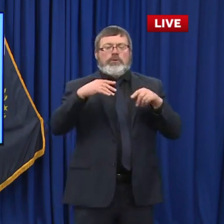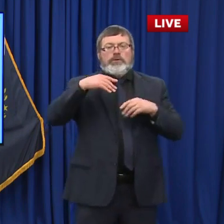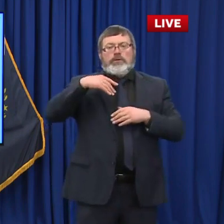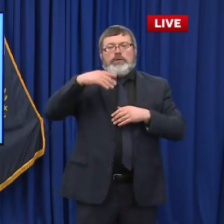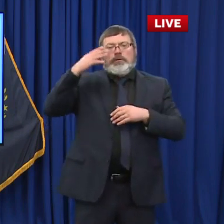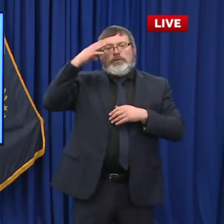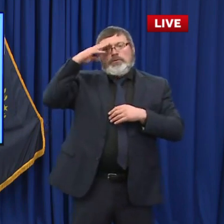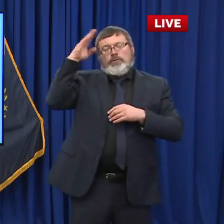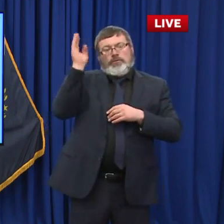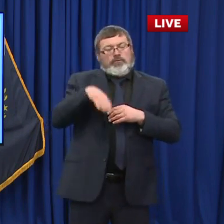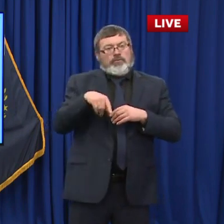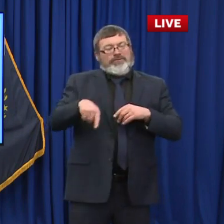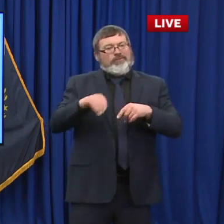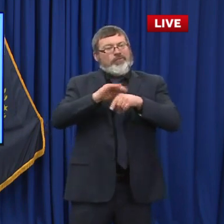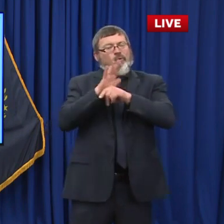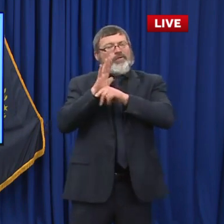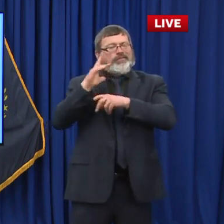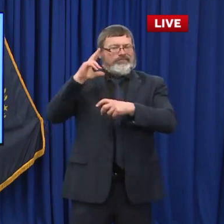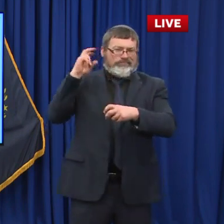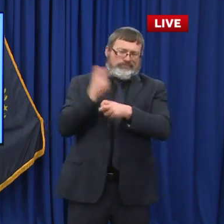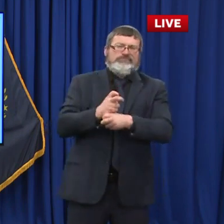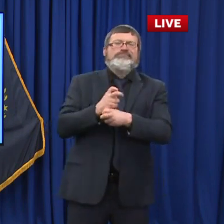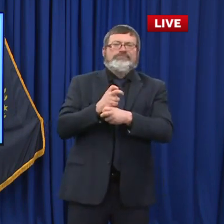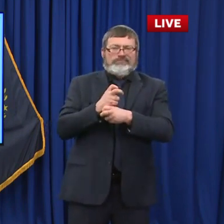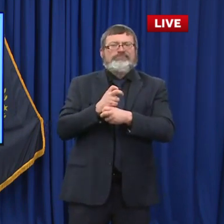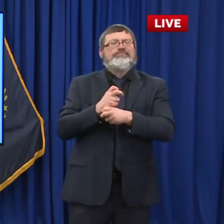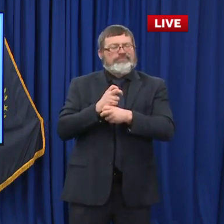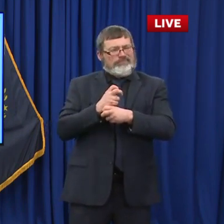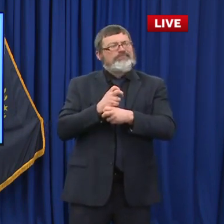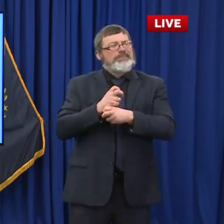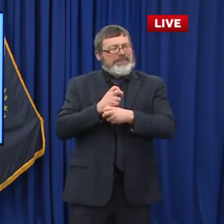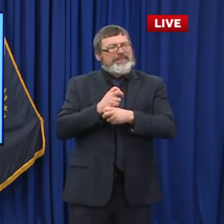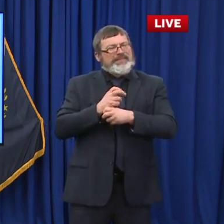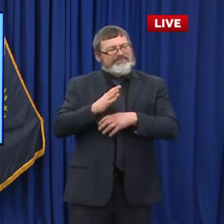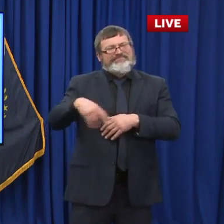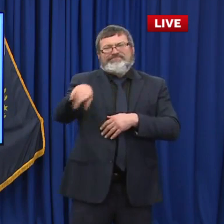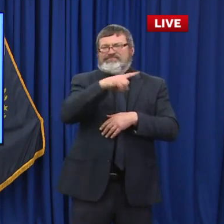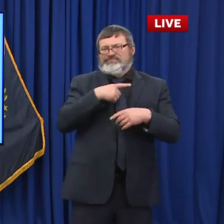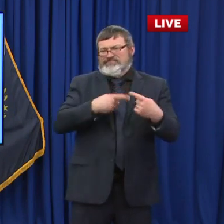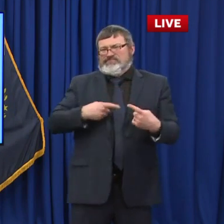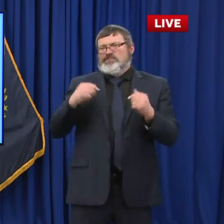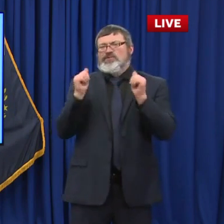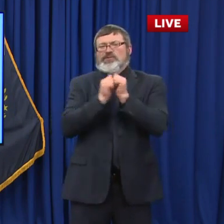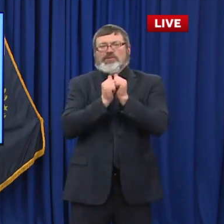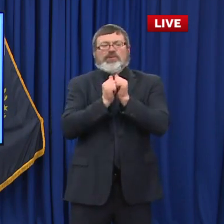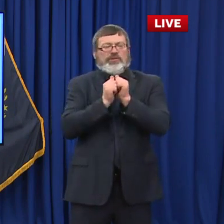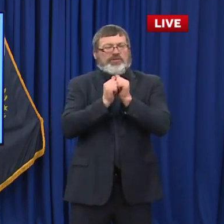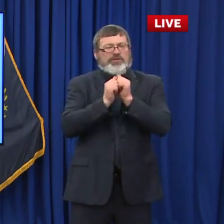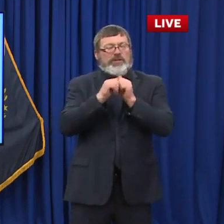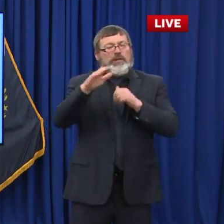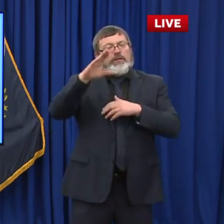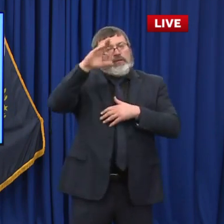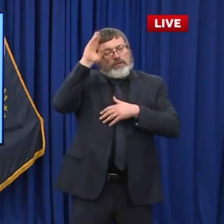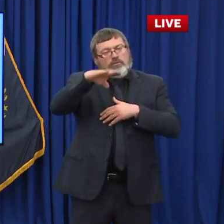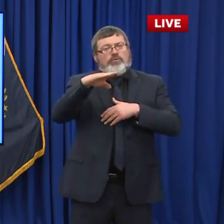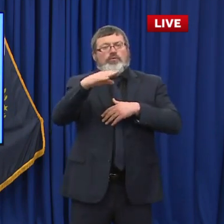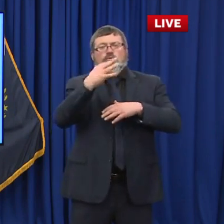WE KNOW THAT COVID-19 HAS BEEN A HARDSHIP FOR OUR COMMUNITIES AND WE HAVE ENDURED THESE PAST 10 MONTHS.